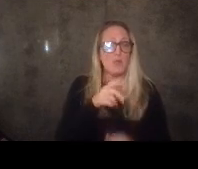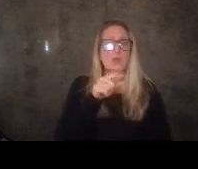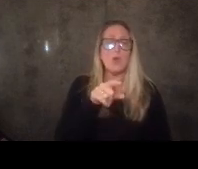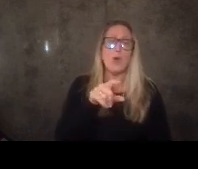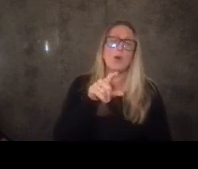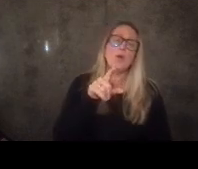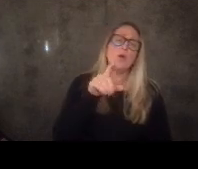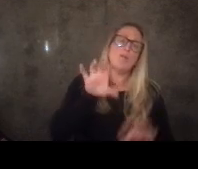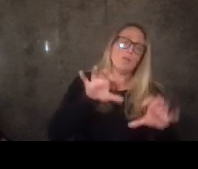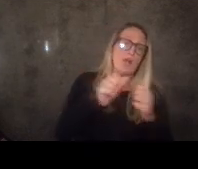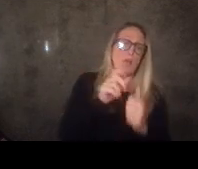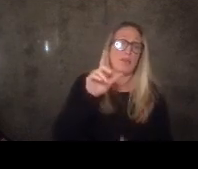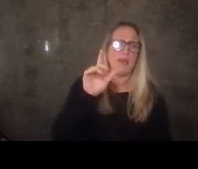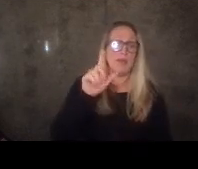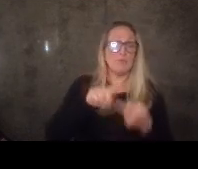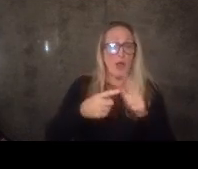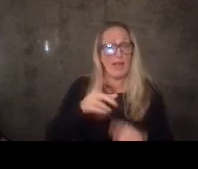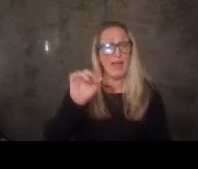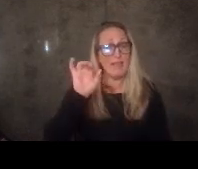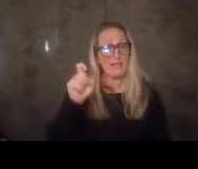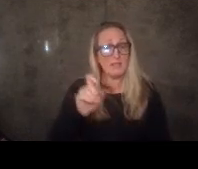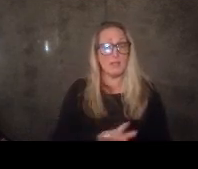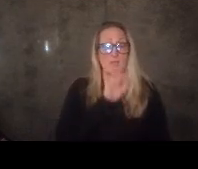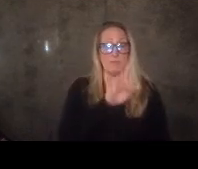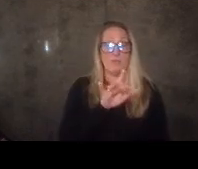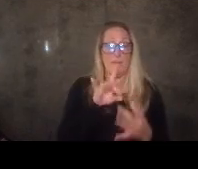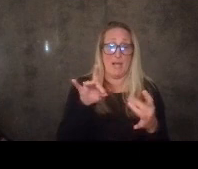friend Alex. I place my cursor in the message bar and hit